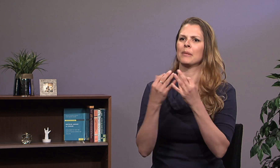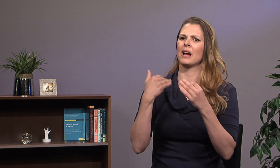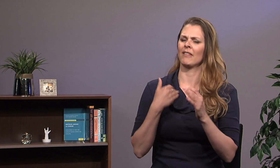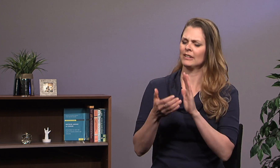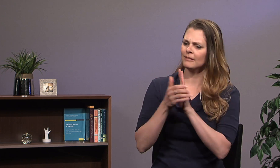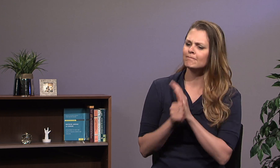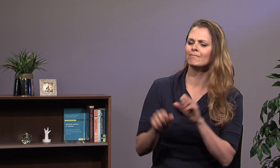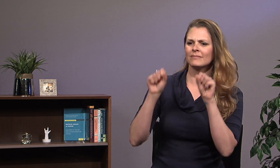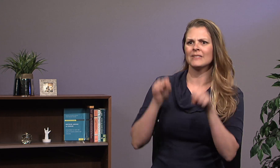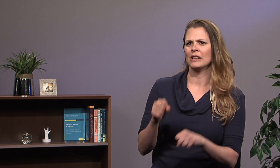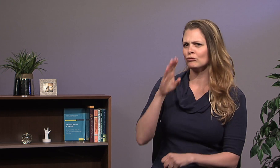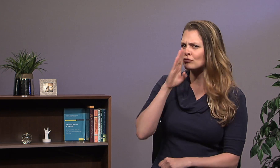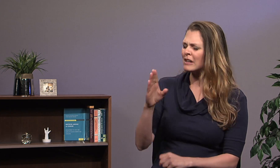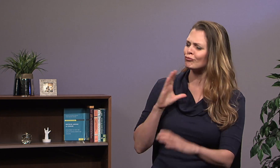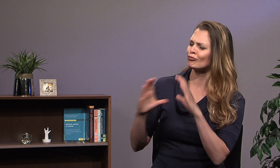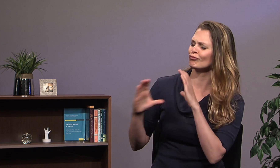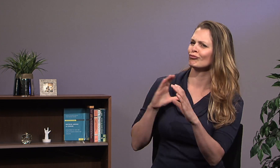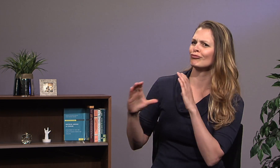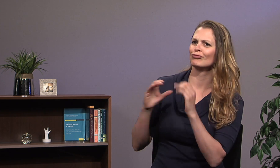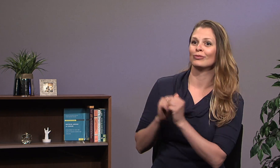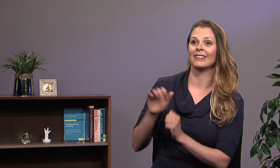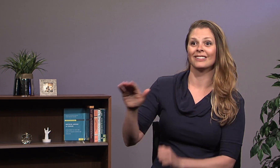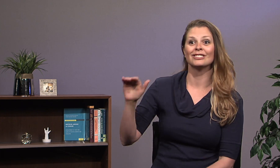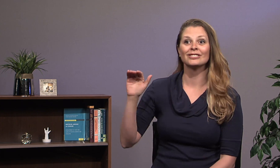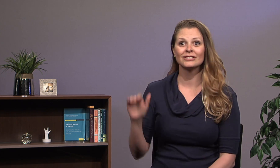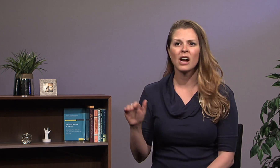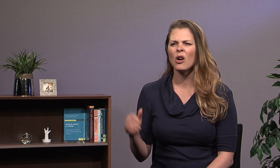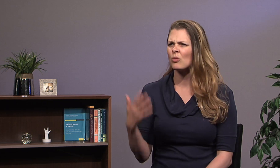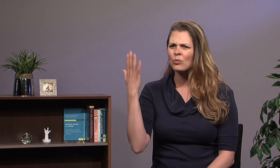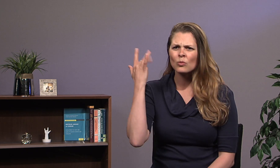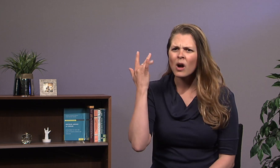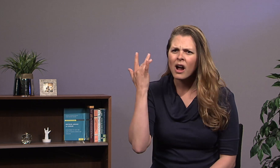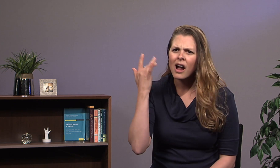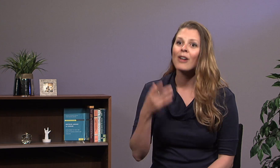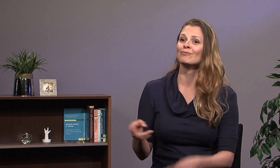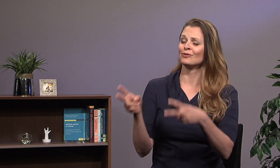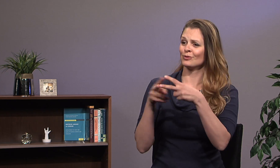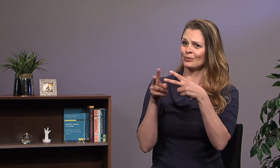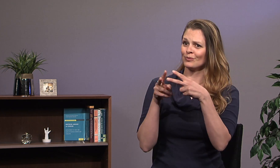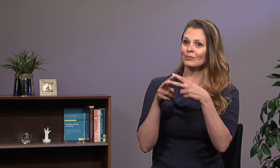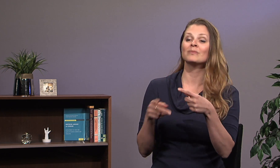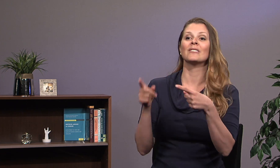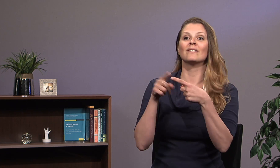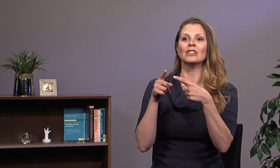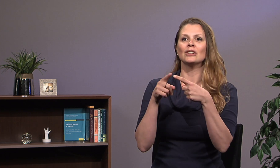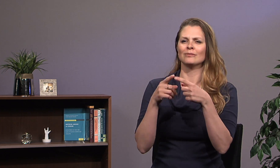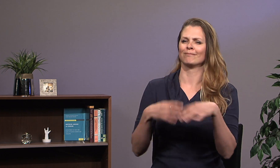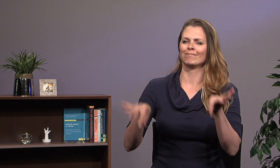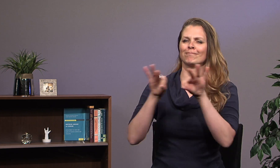having the ability for direct communication with their child, which fosters timely language development